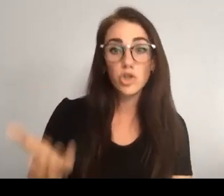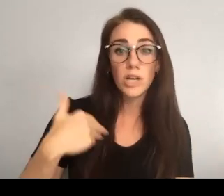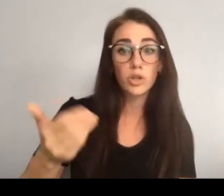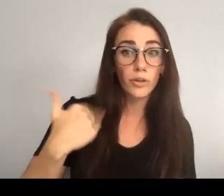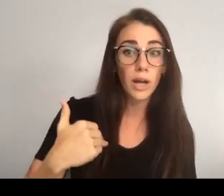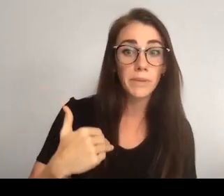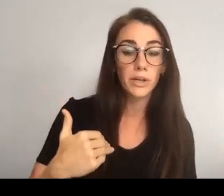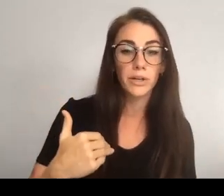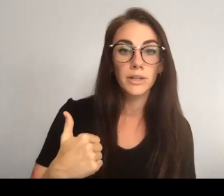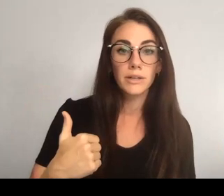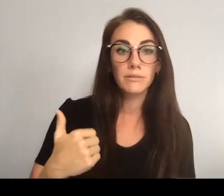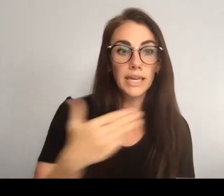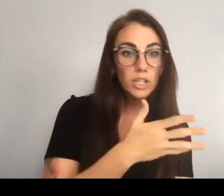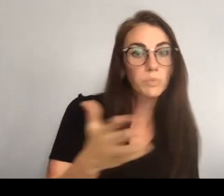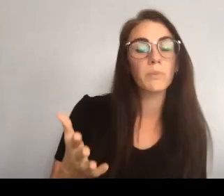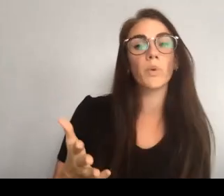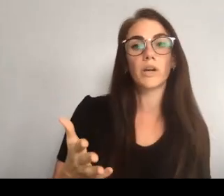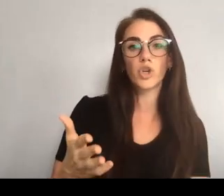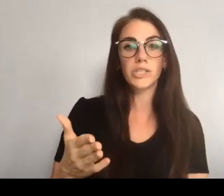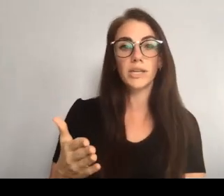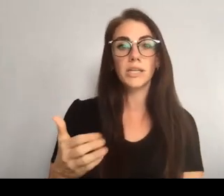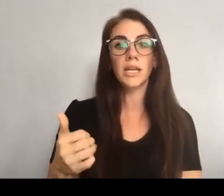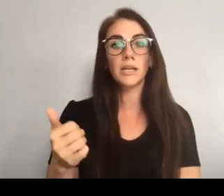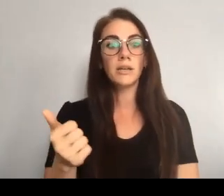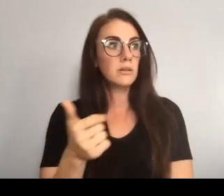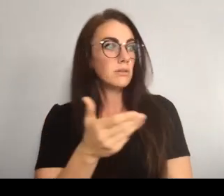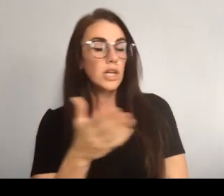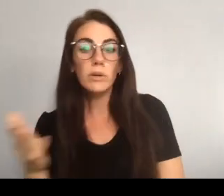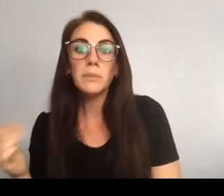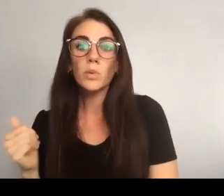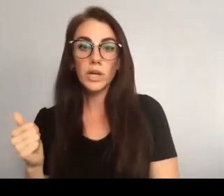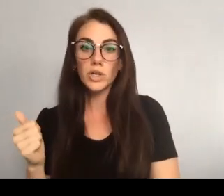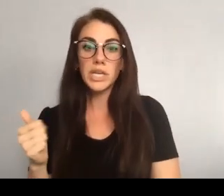a gesture for "come here" English people would understand it, hearing people would understand